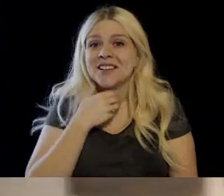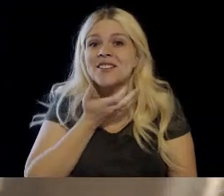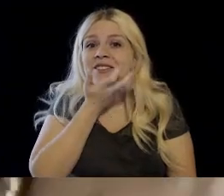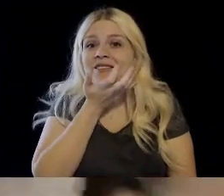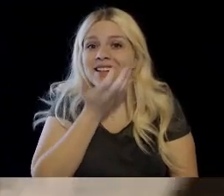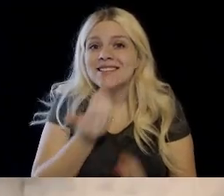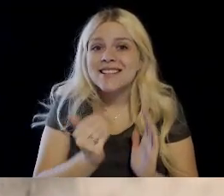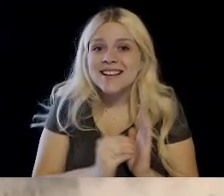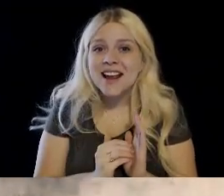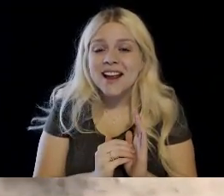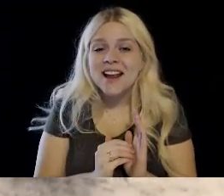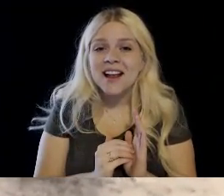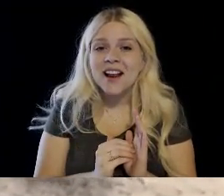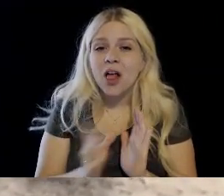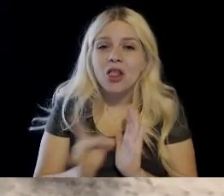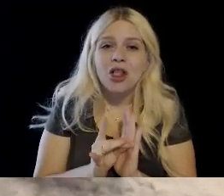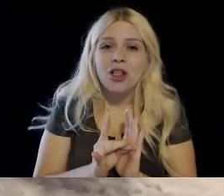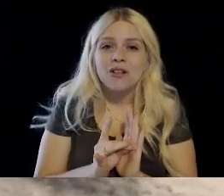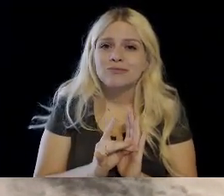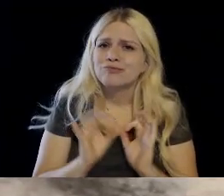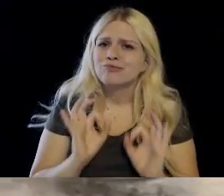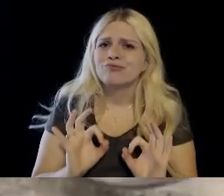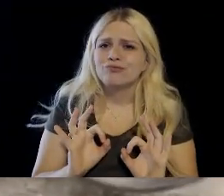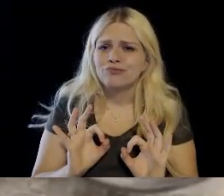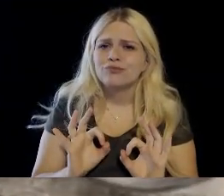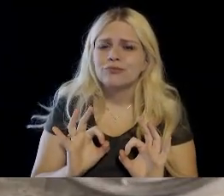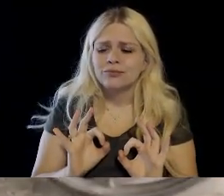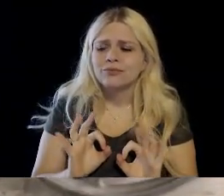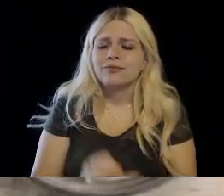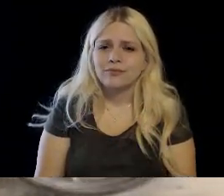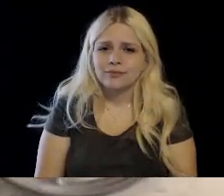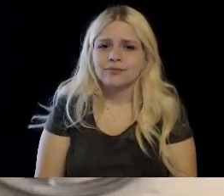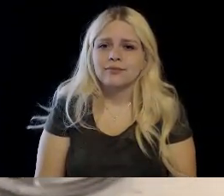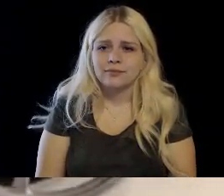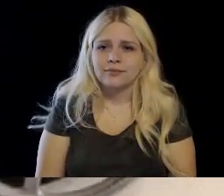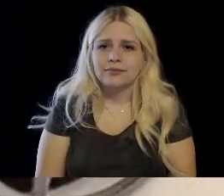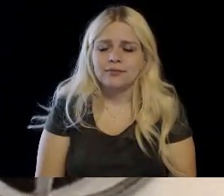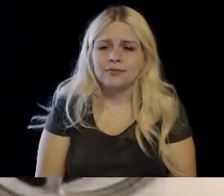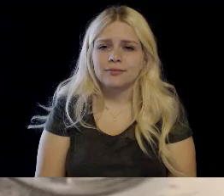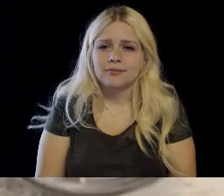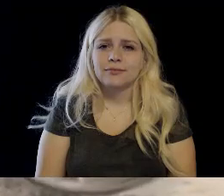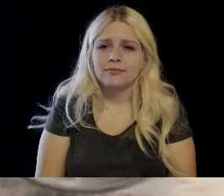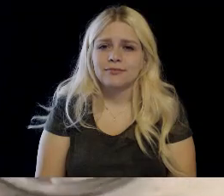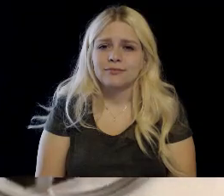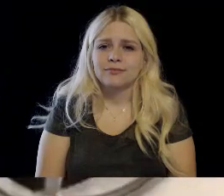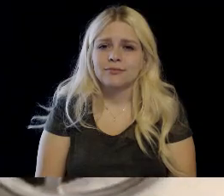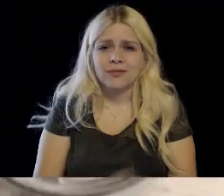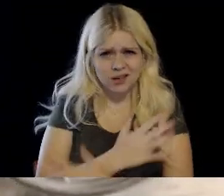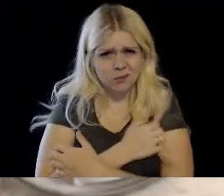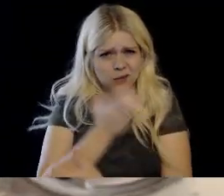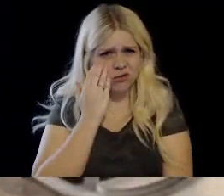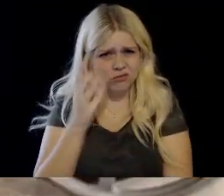you. Like that. Little gift from the bears. Do the bears know when you call them by their name? Joanne: Yes. Yes, they do.